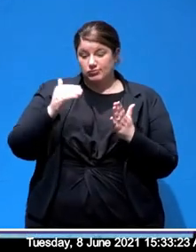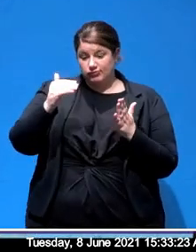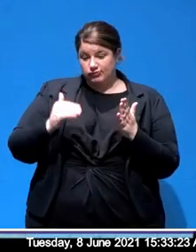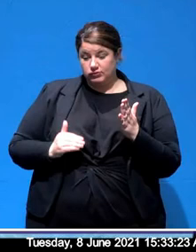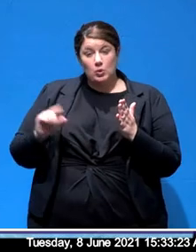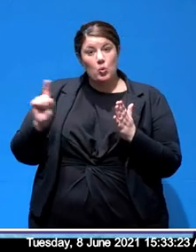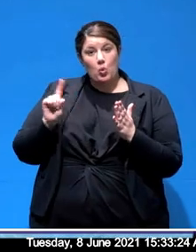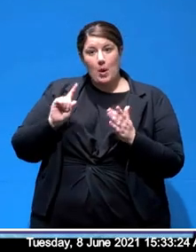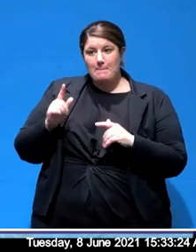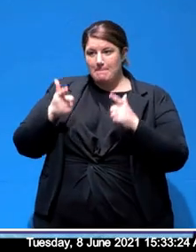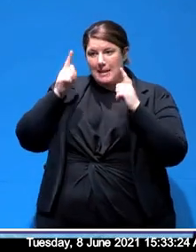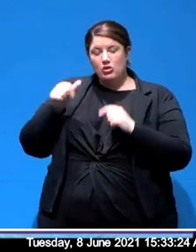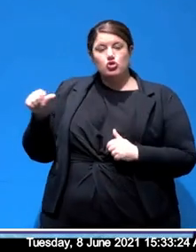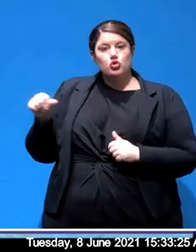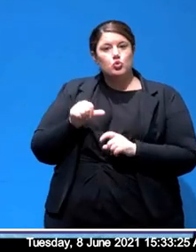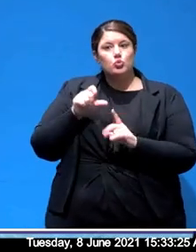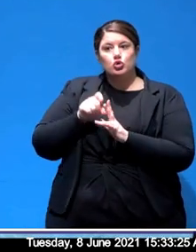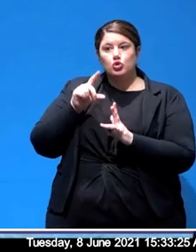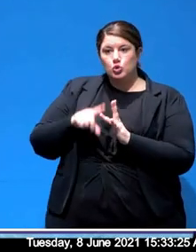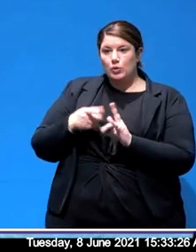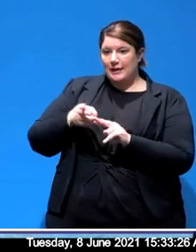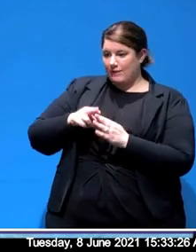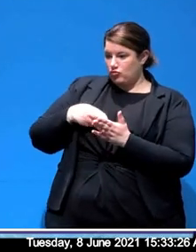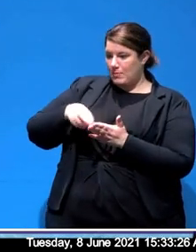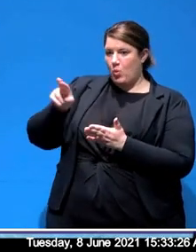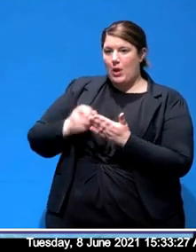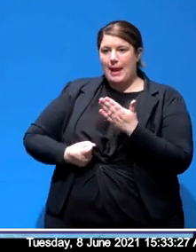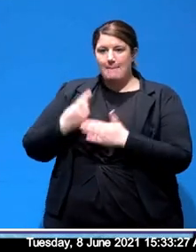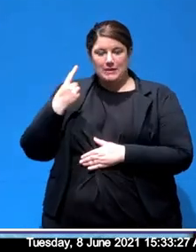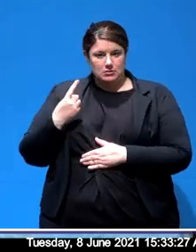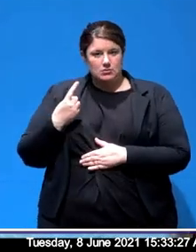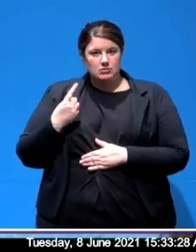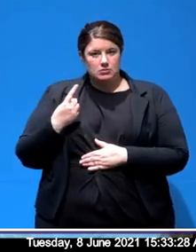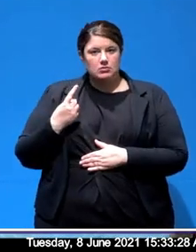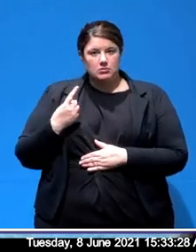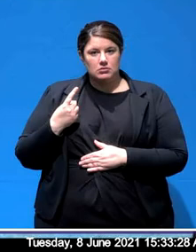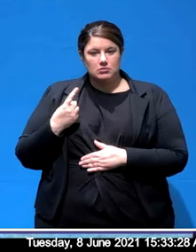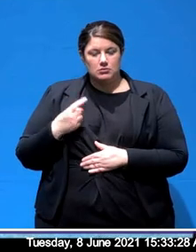doing in response to a report that has been received in RiskMan.